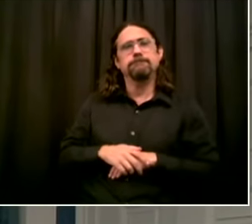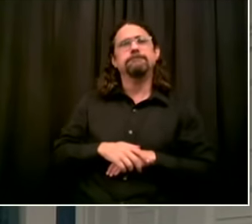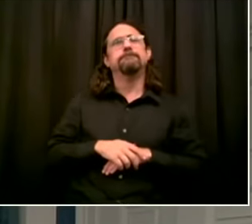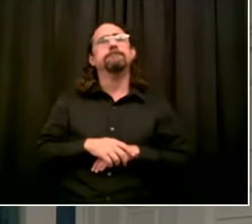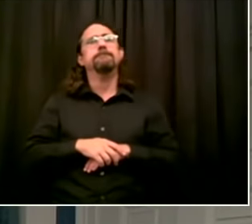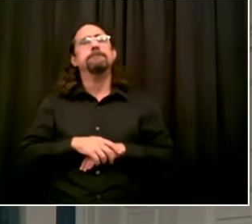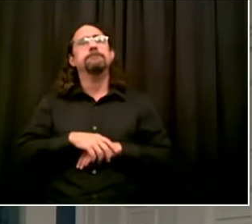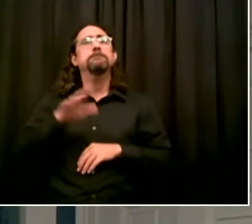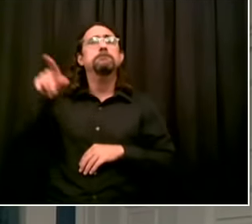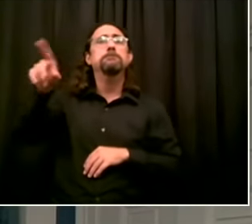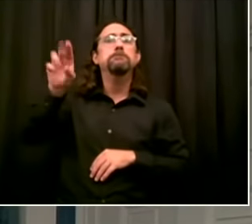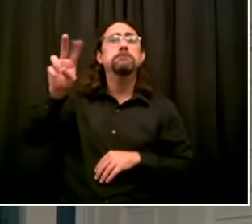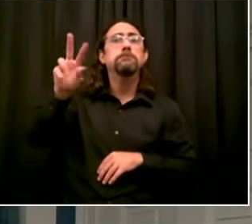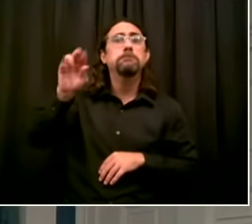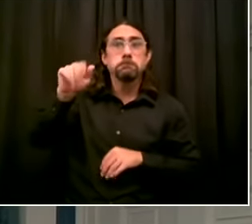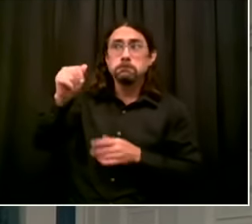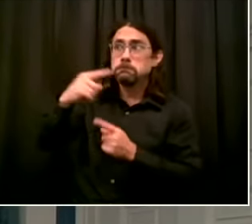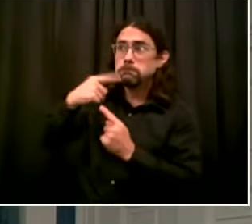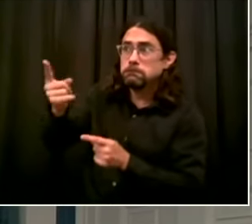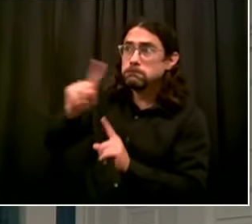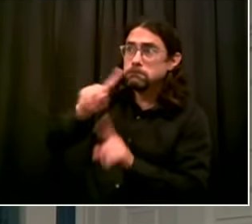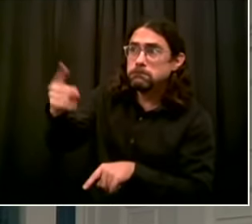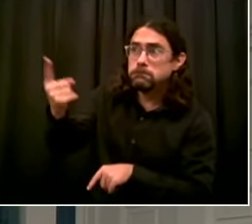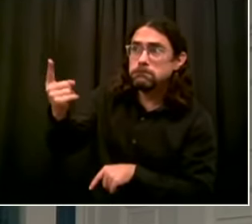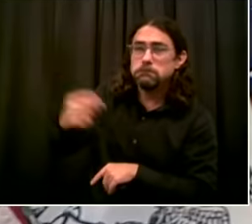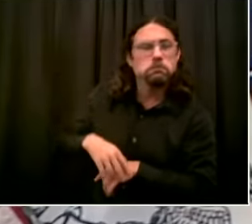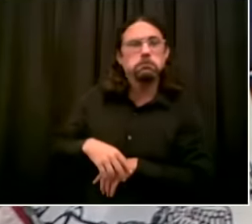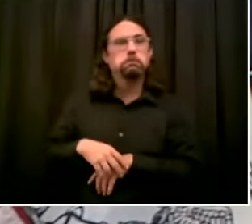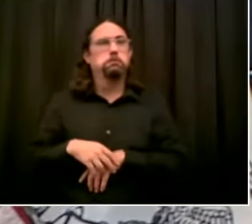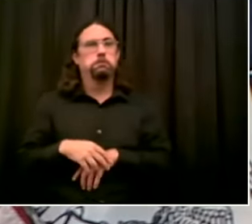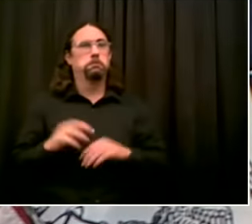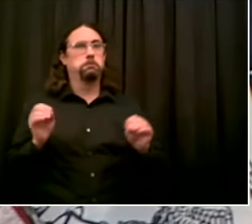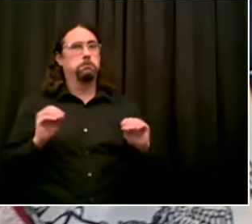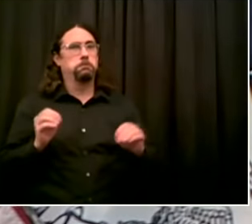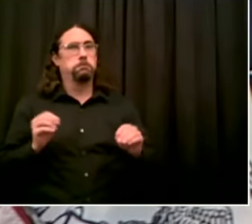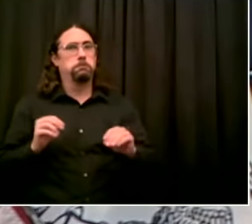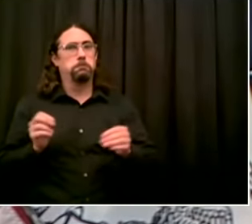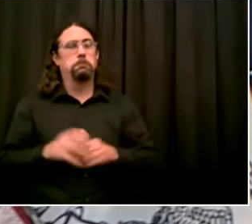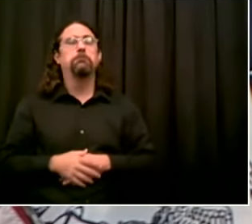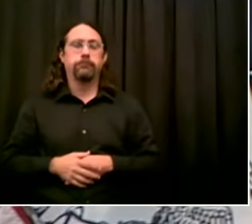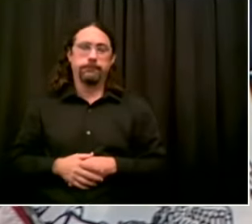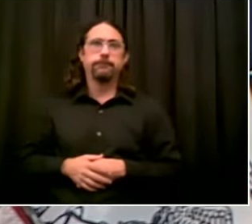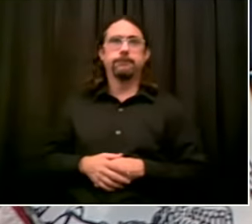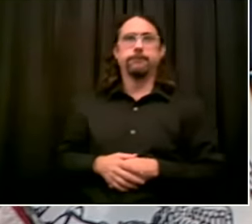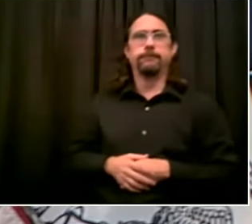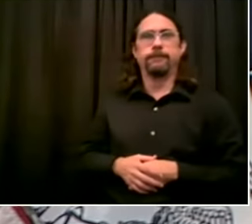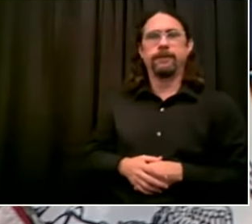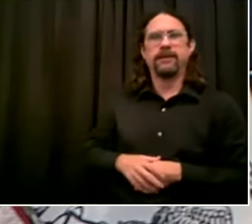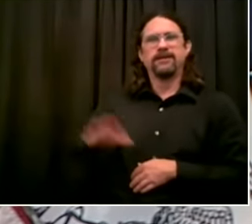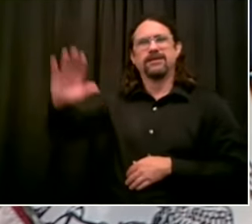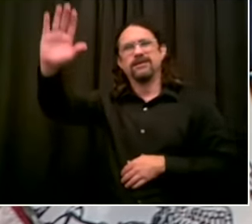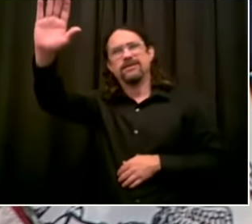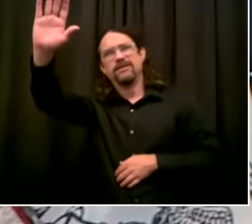ARE. WE WANT TO GET TH NEUBEMRS BACK DOWN AND INSURE